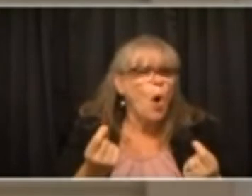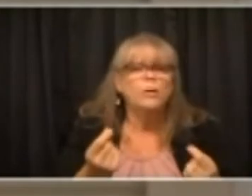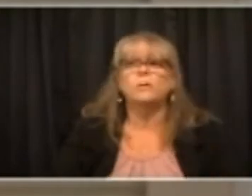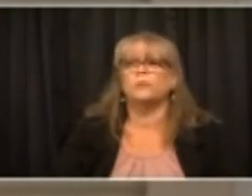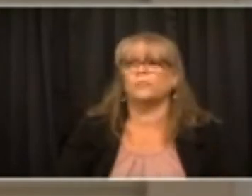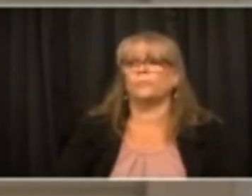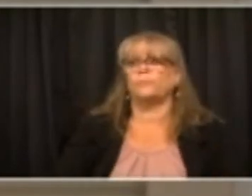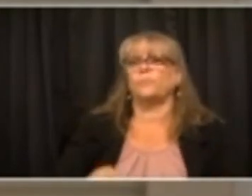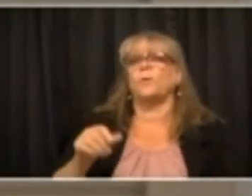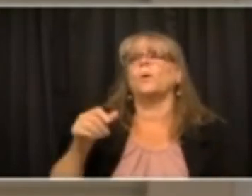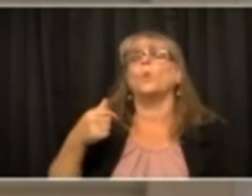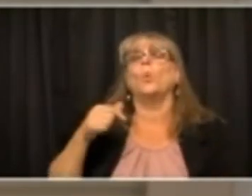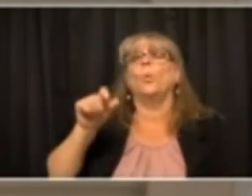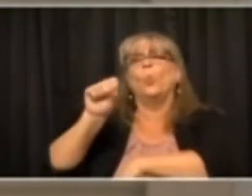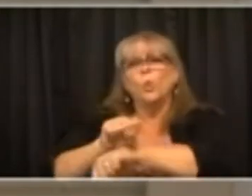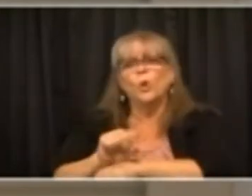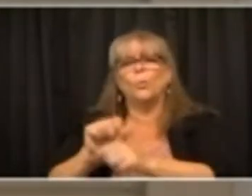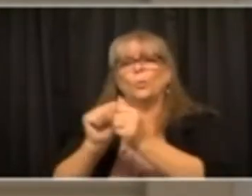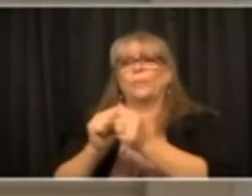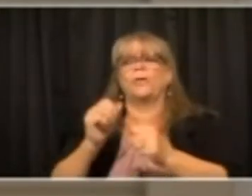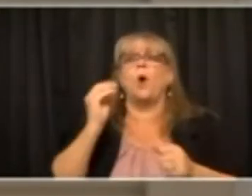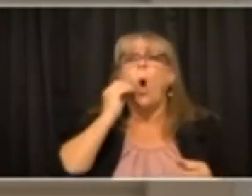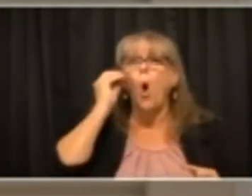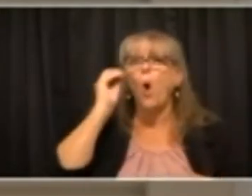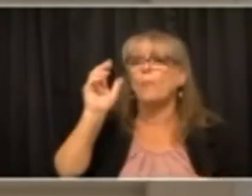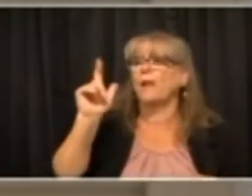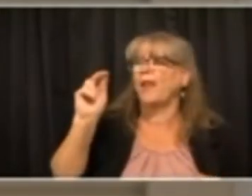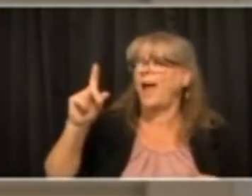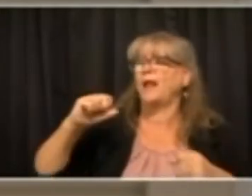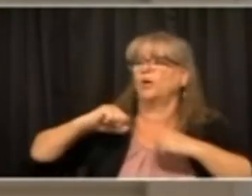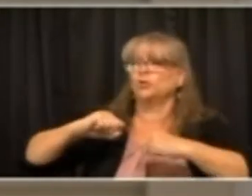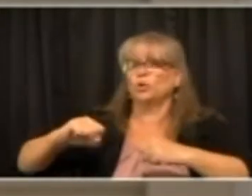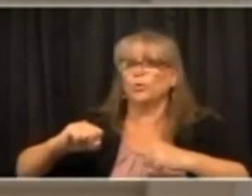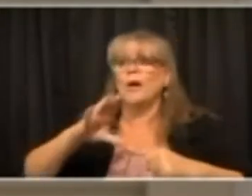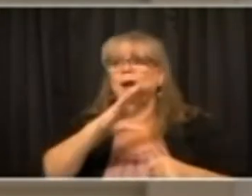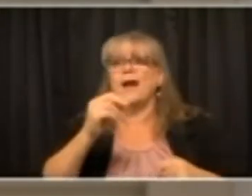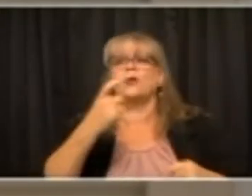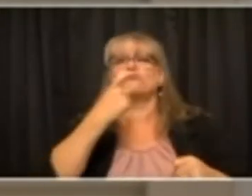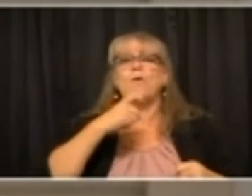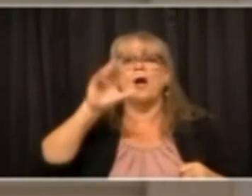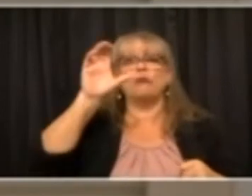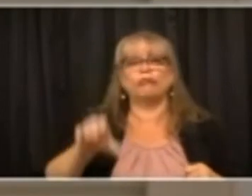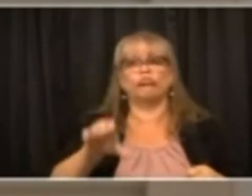have also developed sheltering plans that minimize the impacts of code with 19 for those people that might get